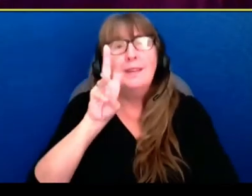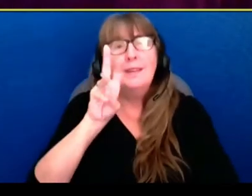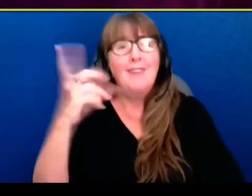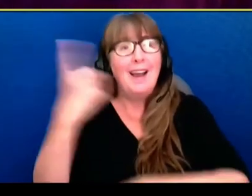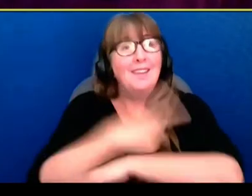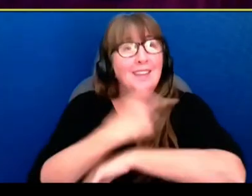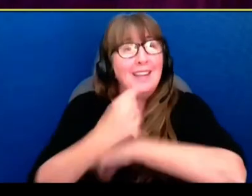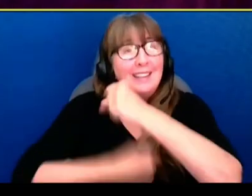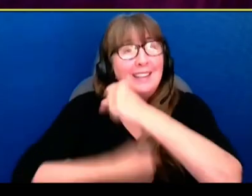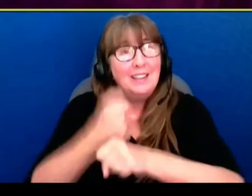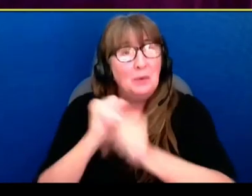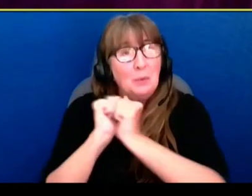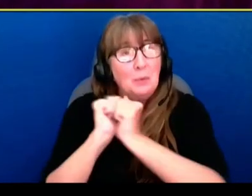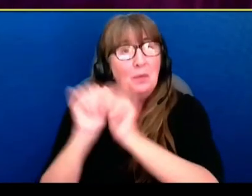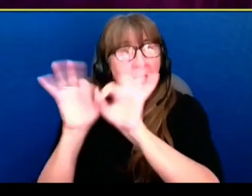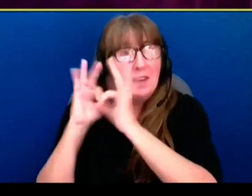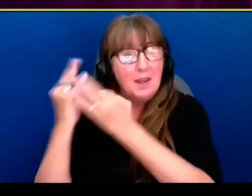And anytime they're not in school.